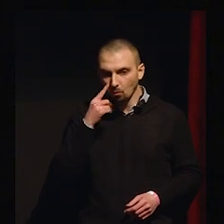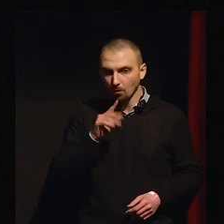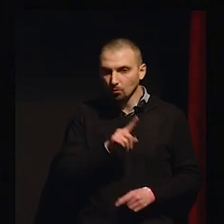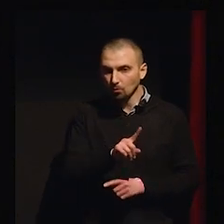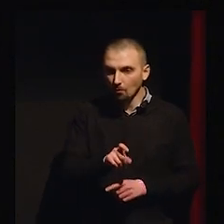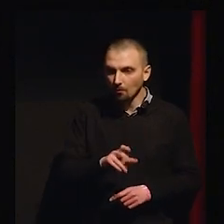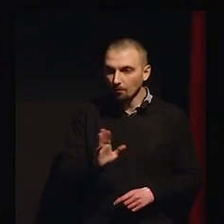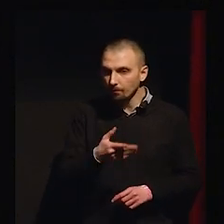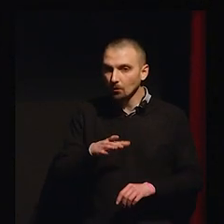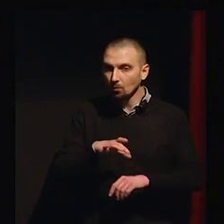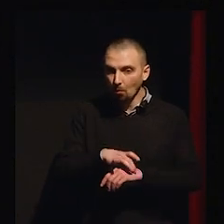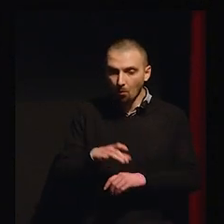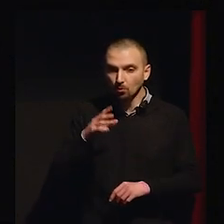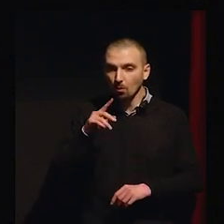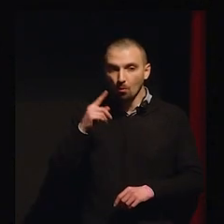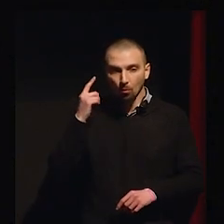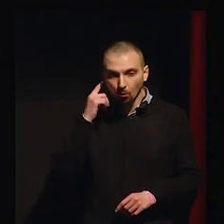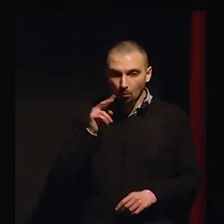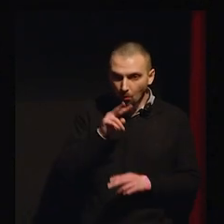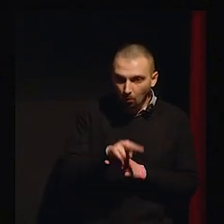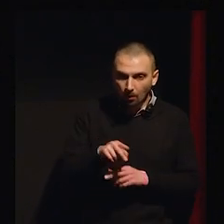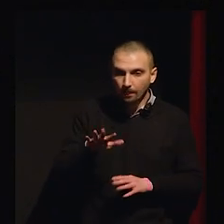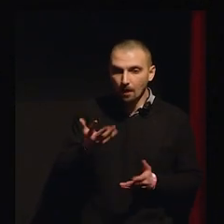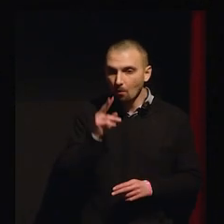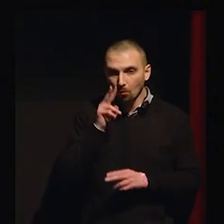But what does the doctor see when they look at your ear?